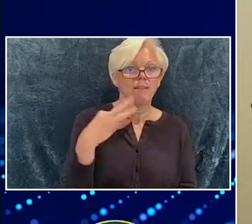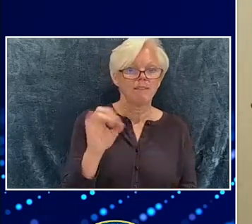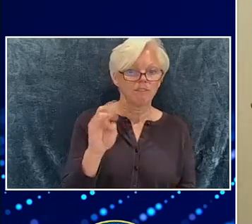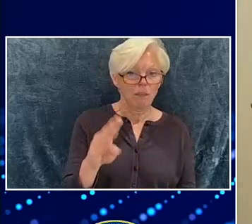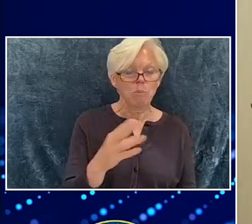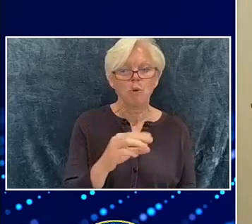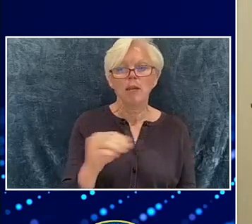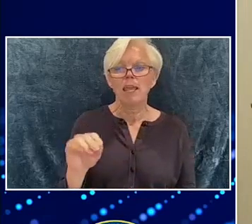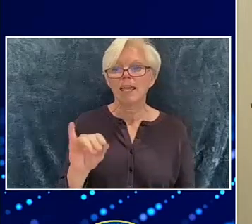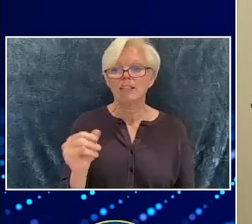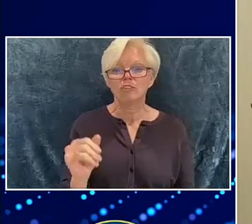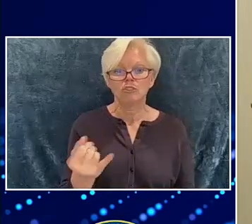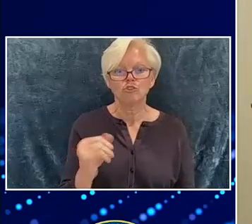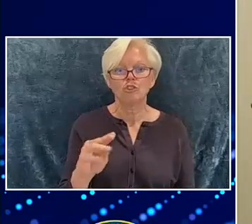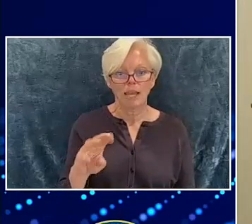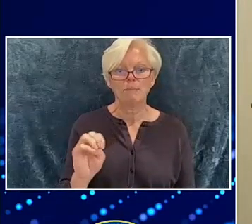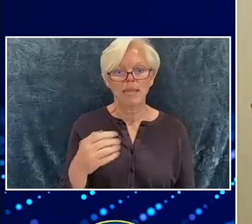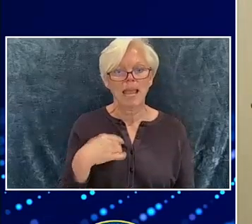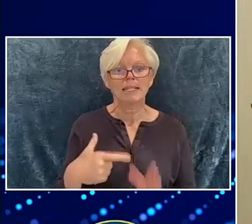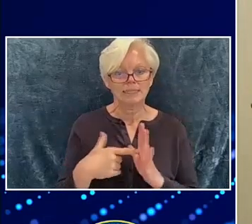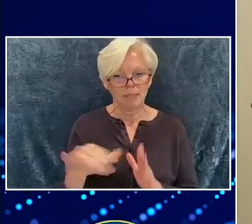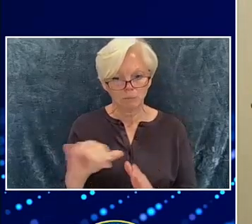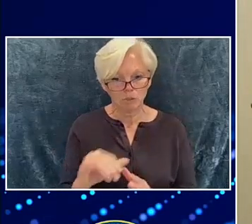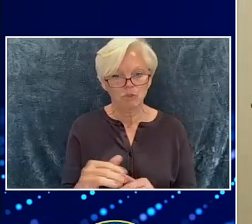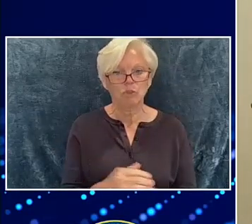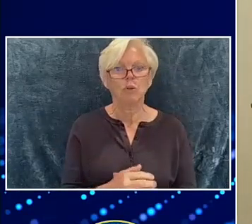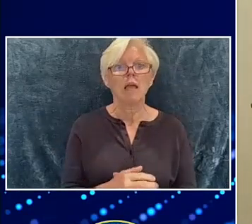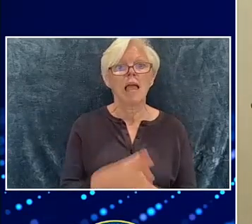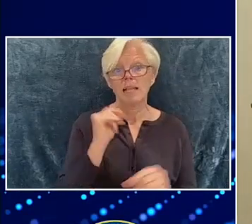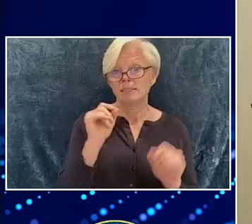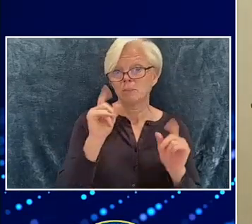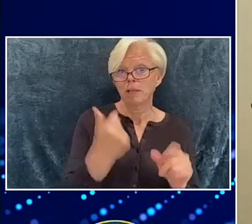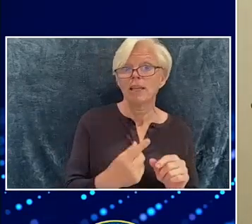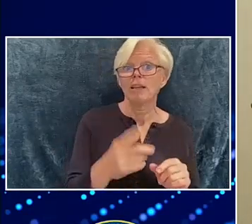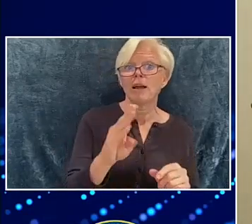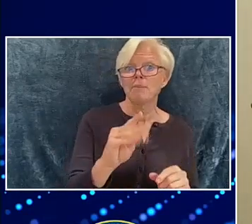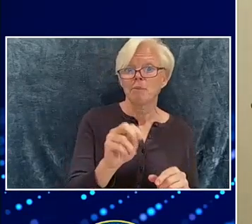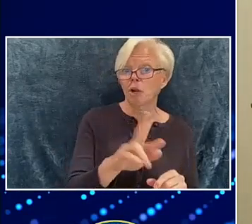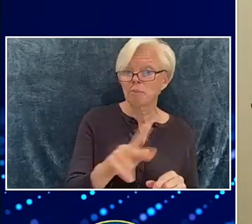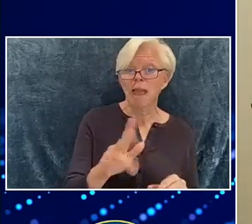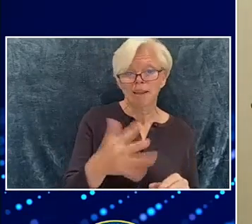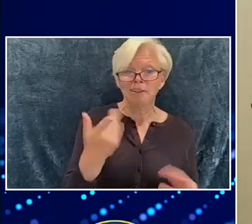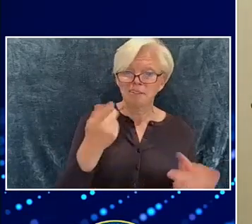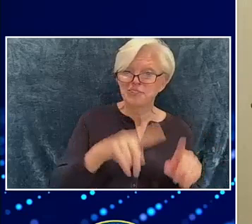well, and I think surprised everybody, Barmak even sort of agreed with what we were saying. Which is, I have concerns